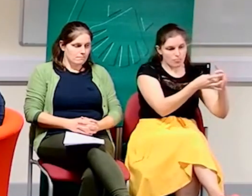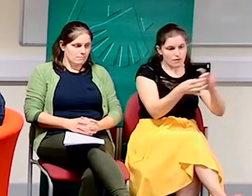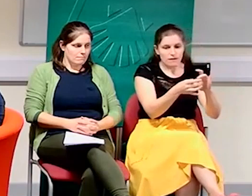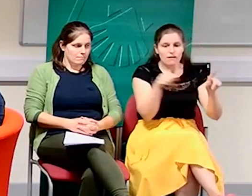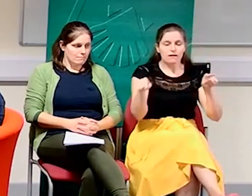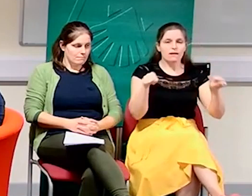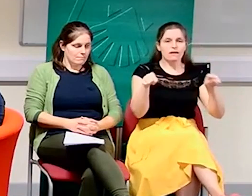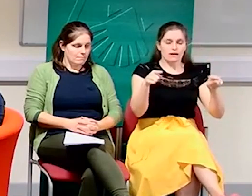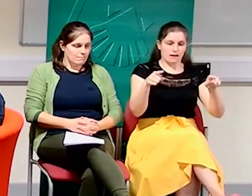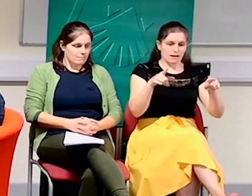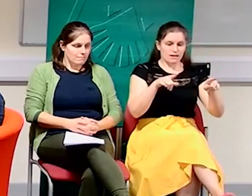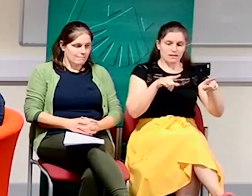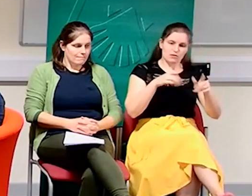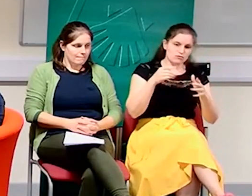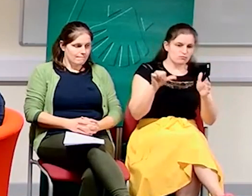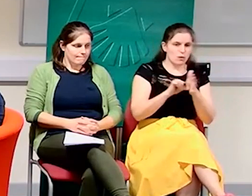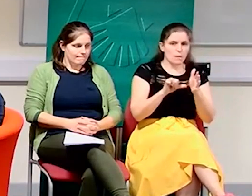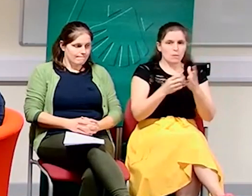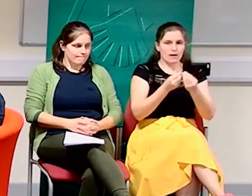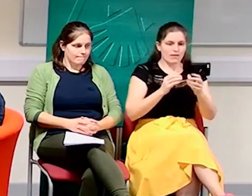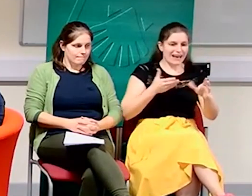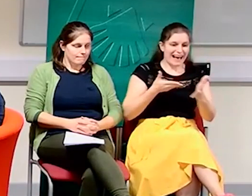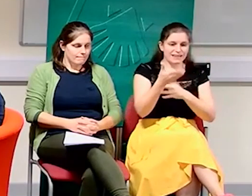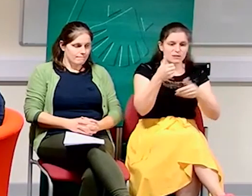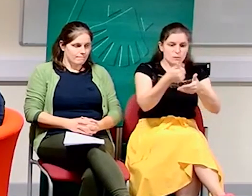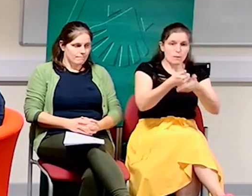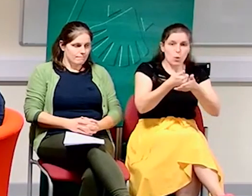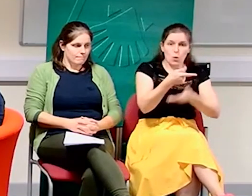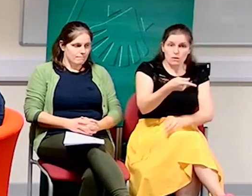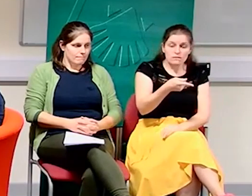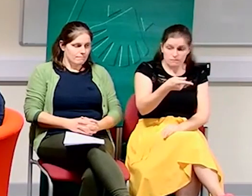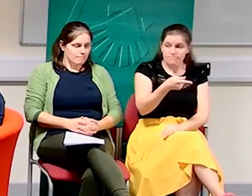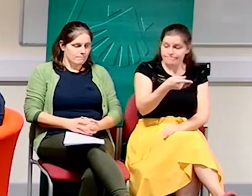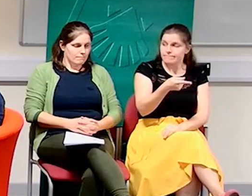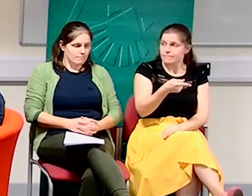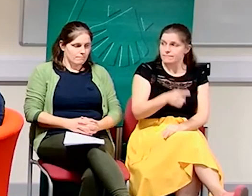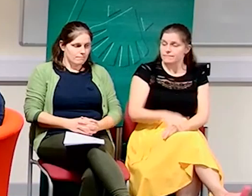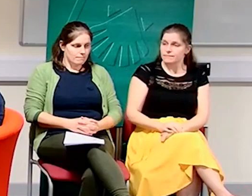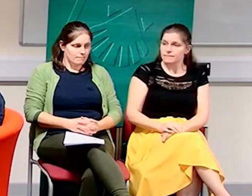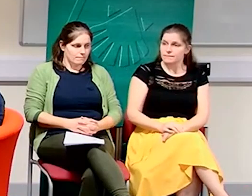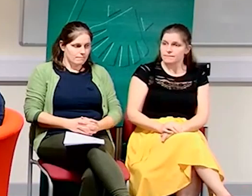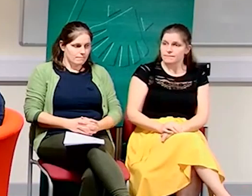without being able to access the support the Learners need and and um they're having trouble